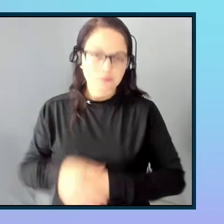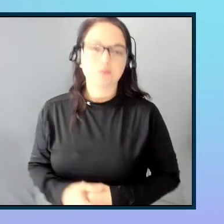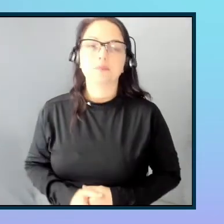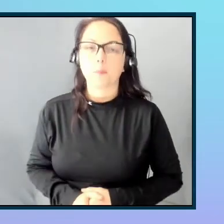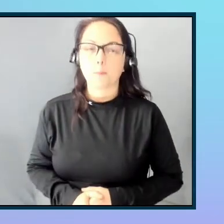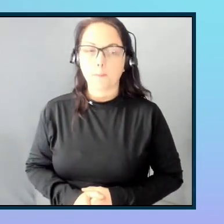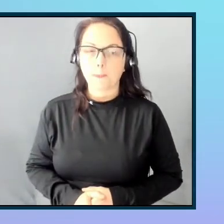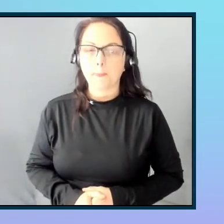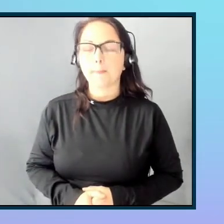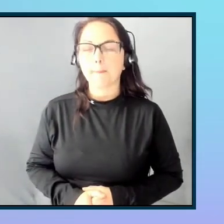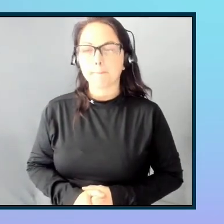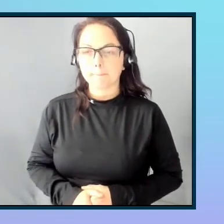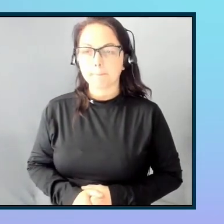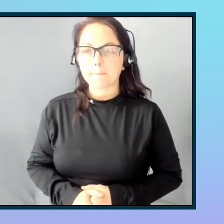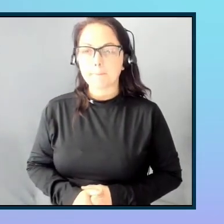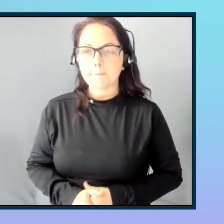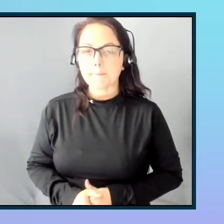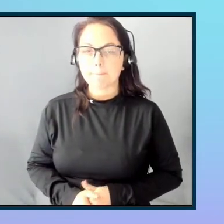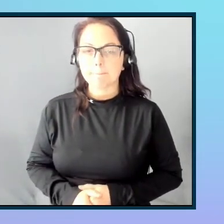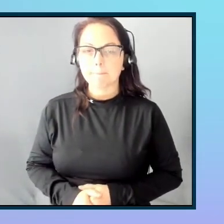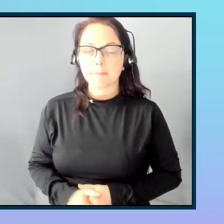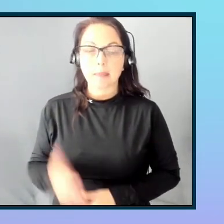It might be, that is a good thing to look at.